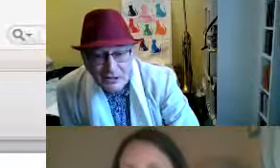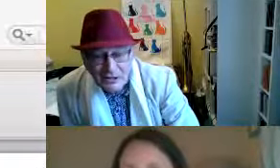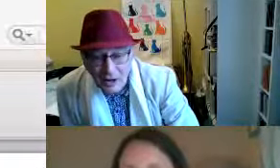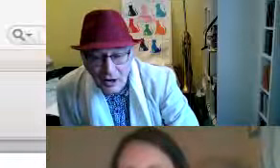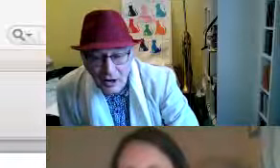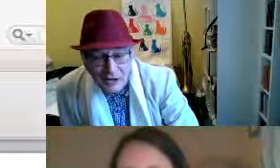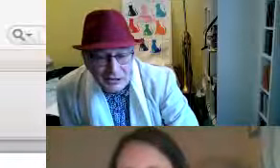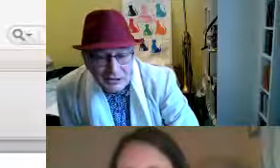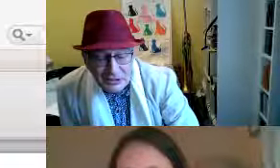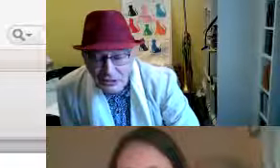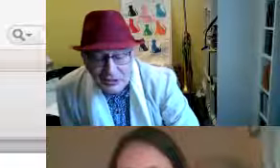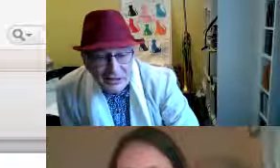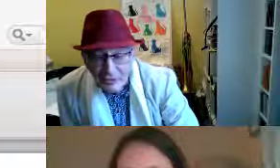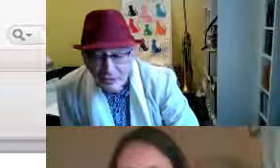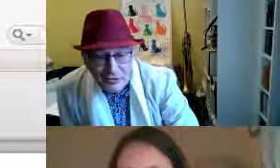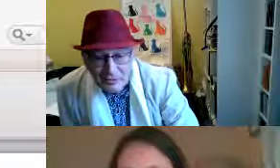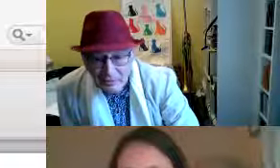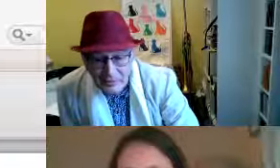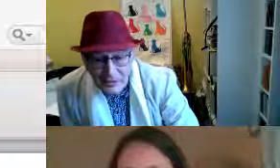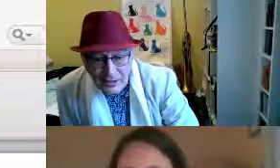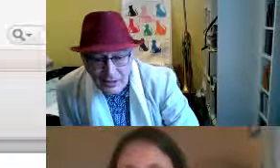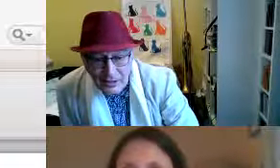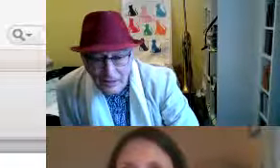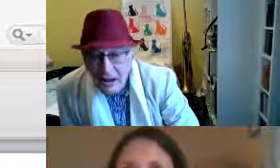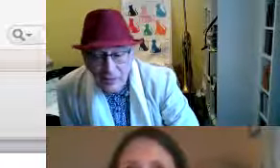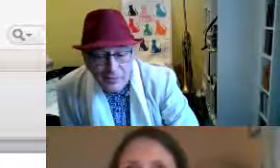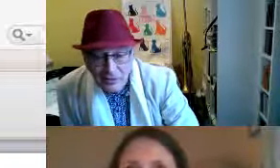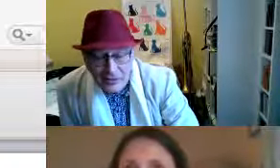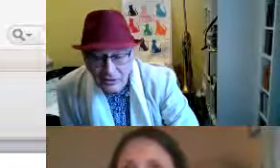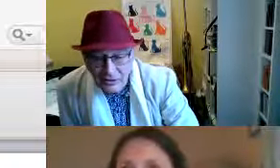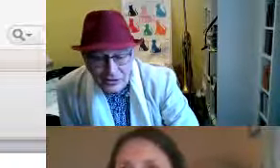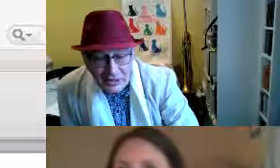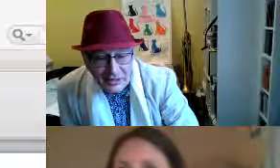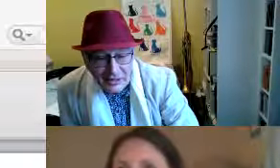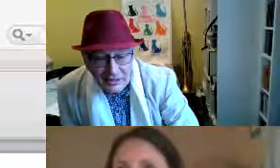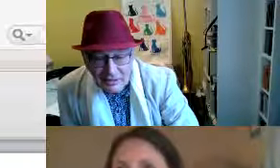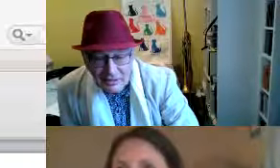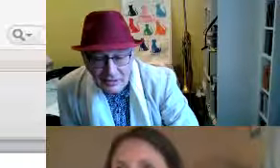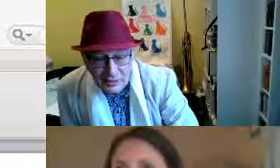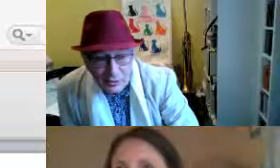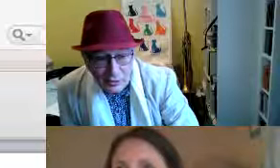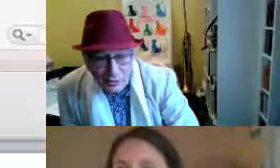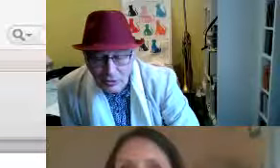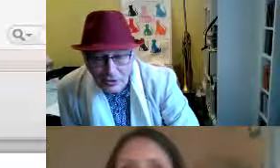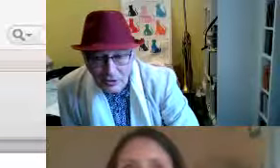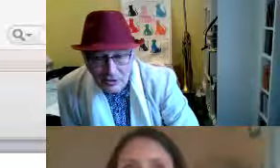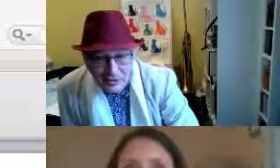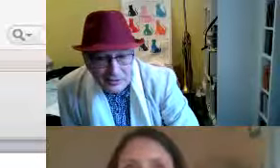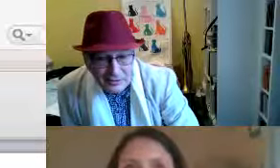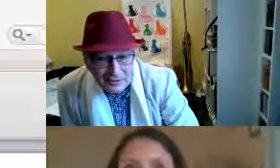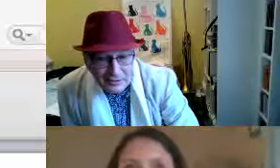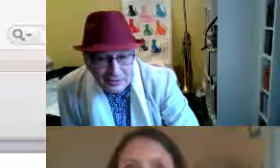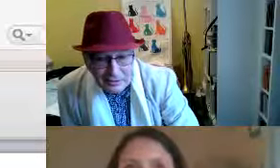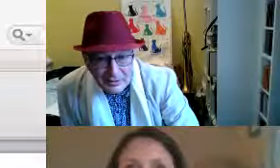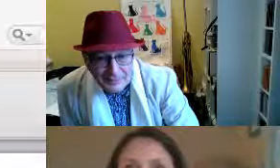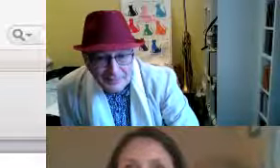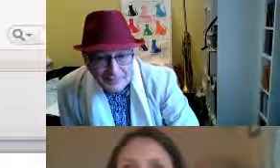so i'll ask him just to send it through as a powerpoint not as a google doc